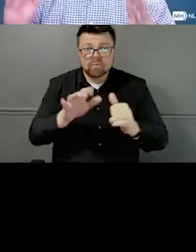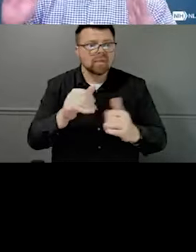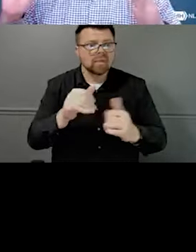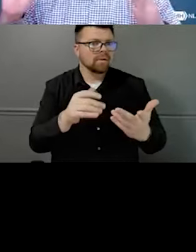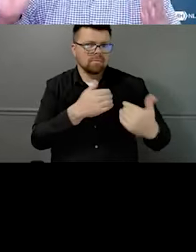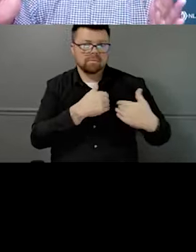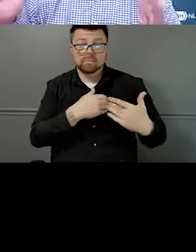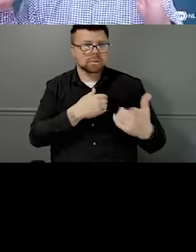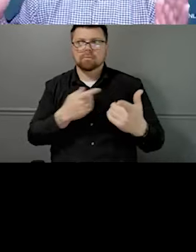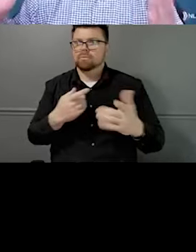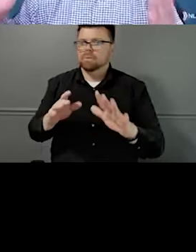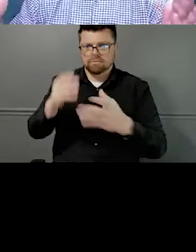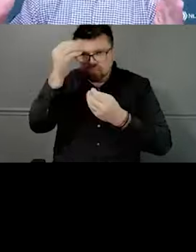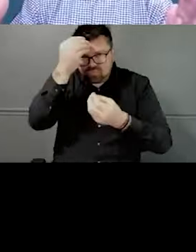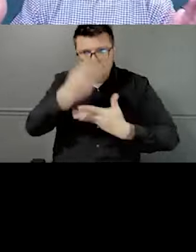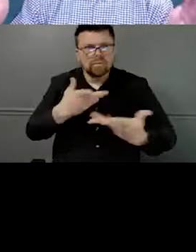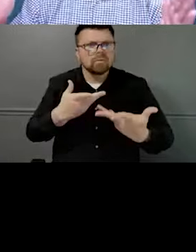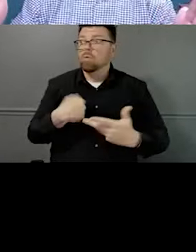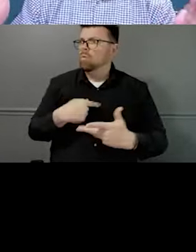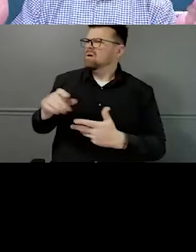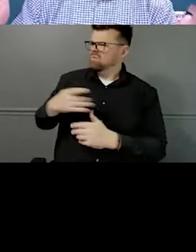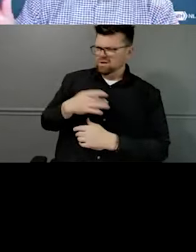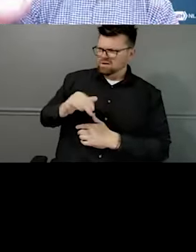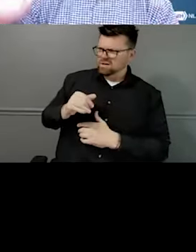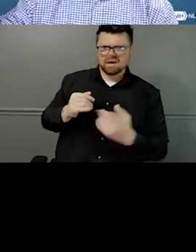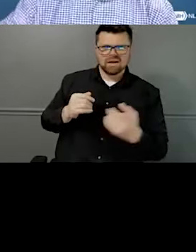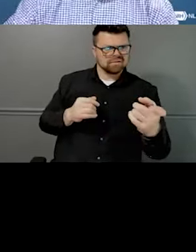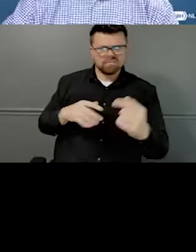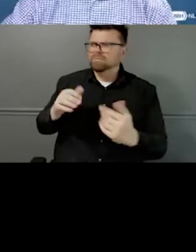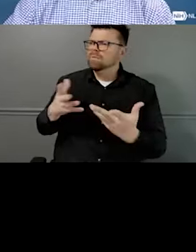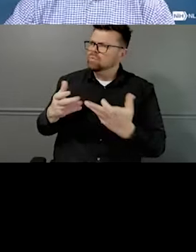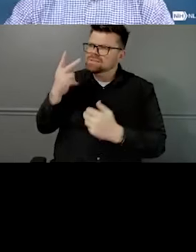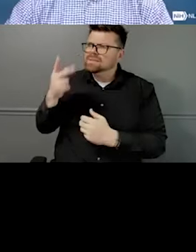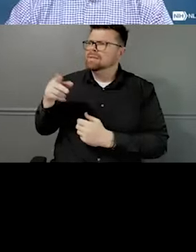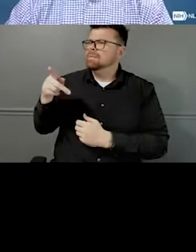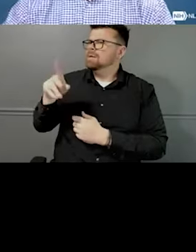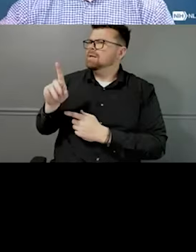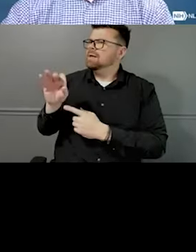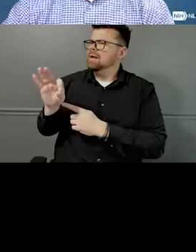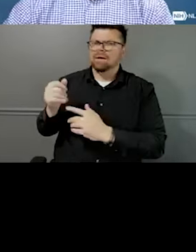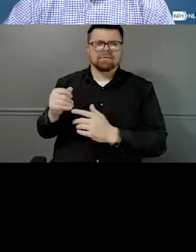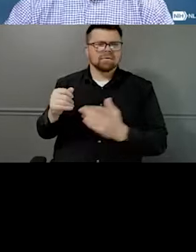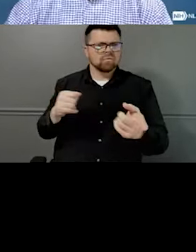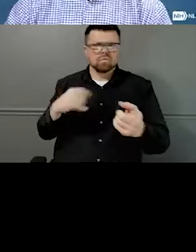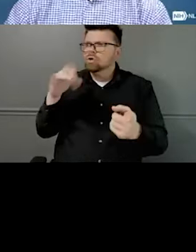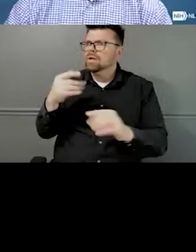We want to see what does the PDF look like before we notify the PI to come certified.